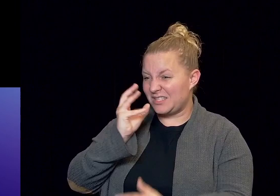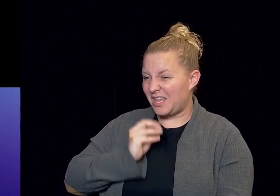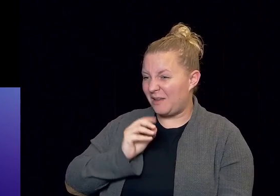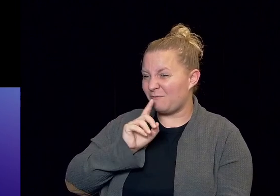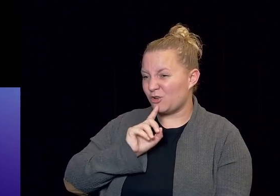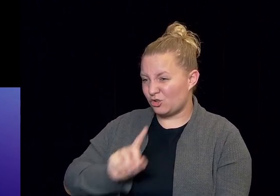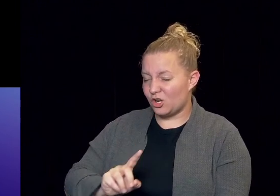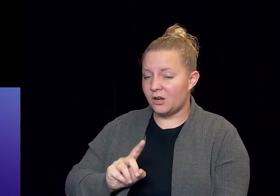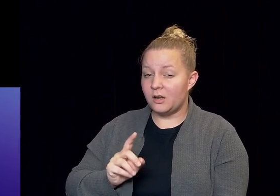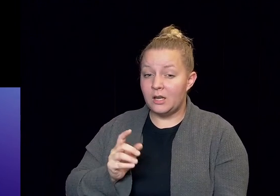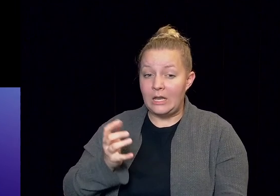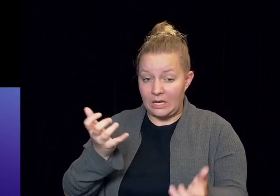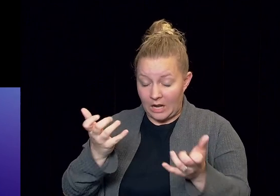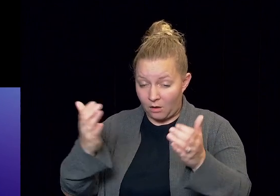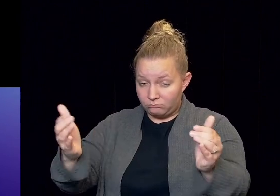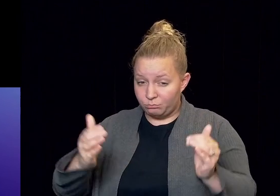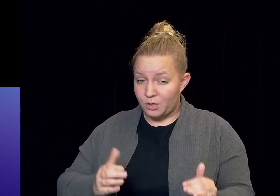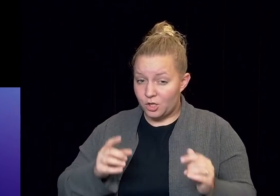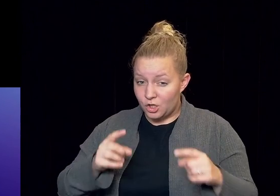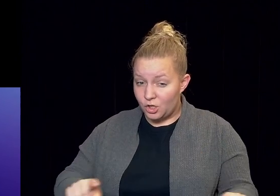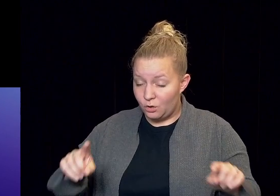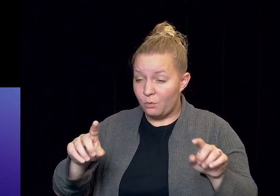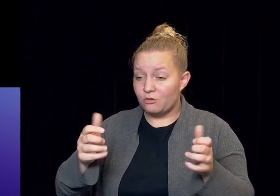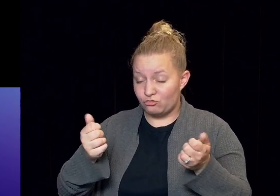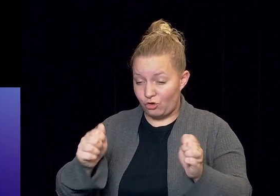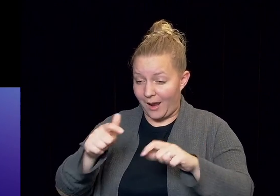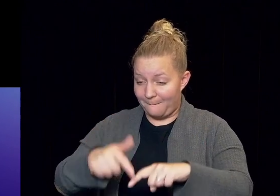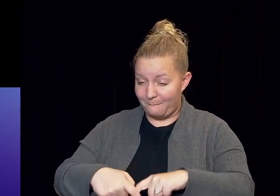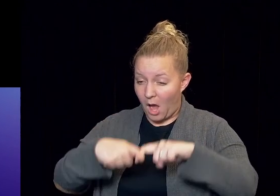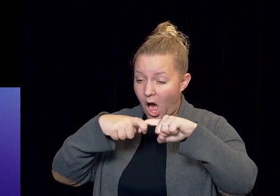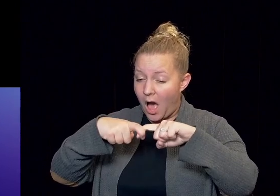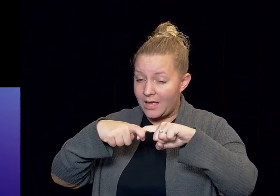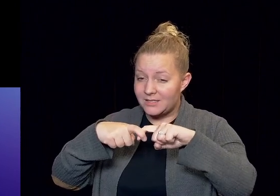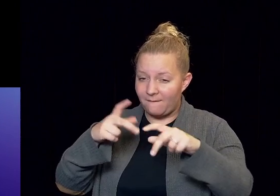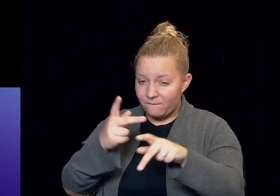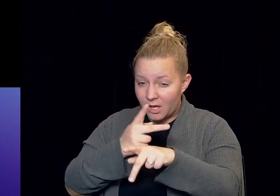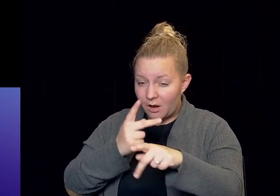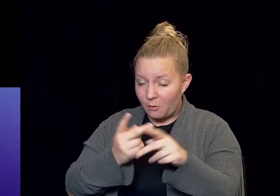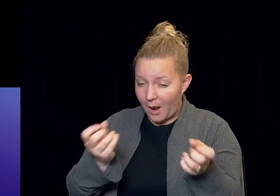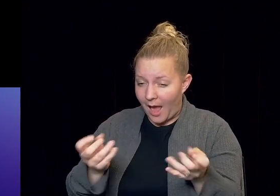go ahead and pause and see if you can figure out what fraction of pizza he ate on Friday.